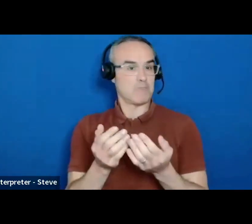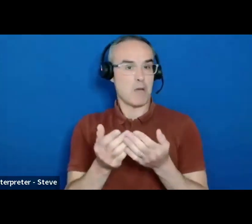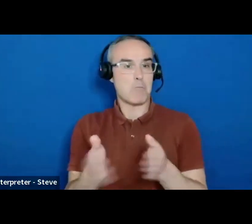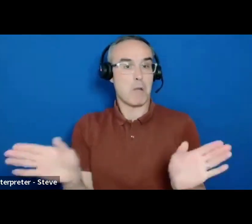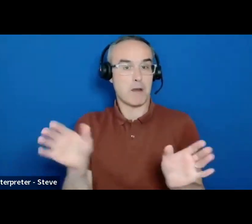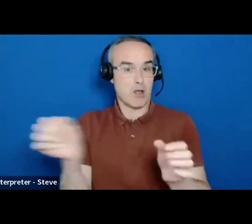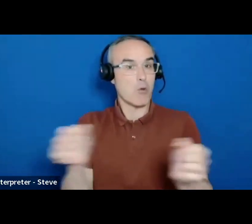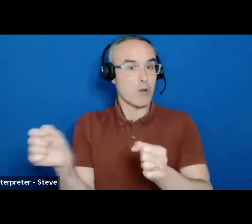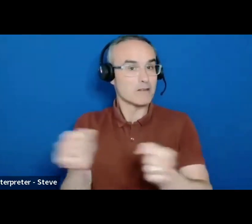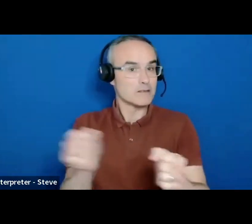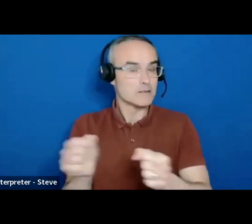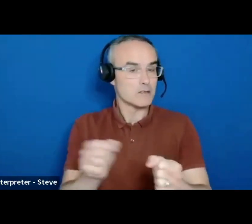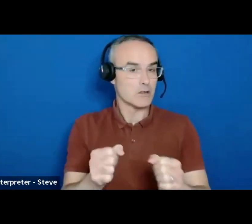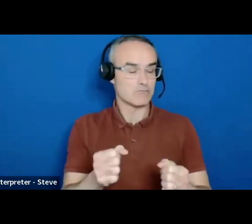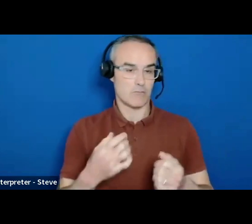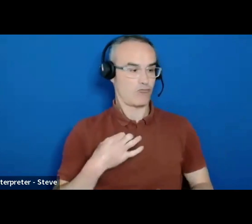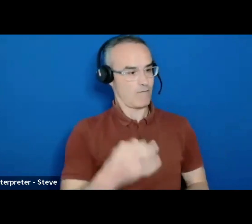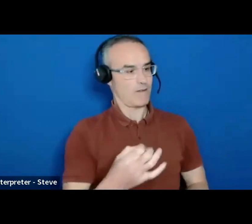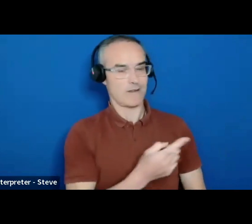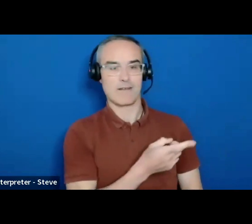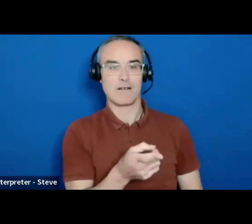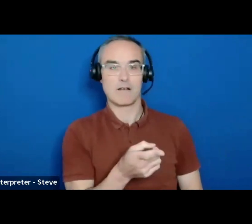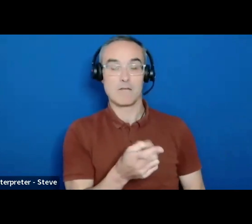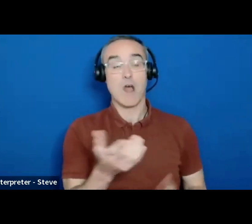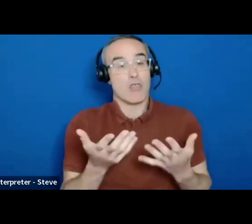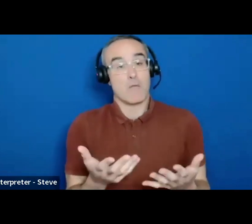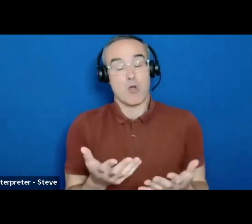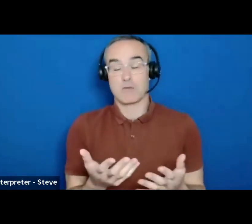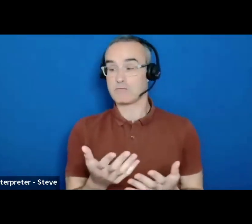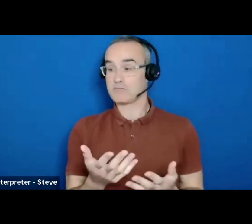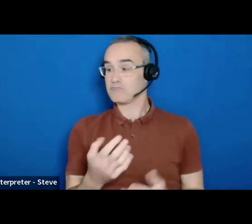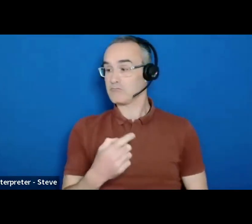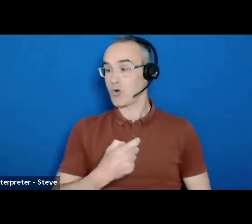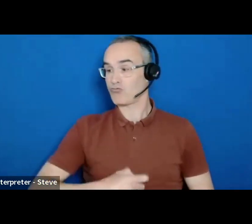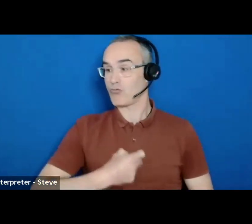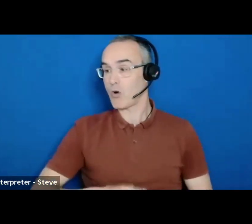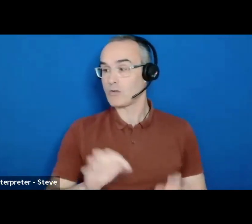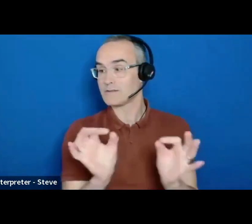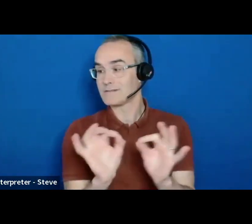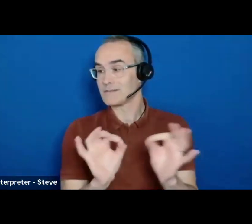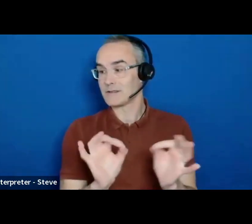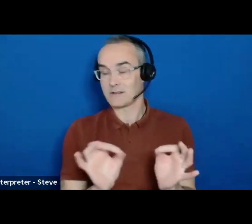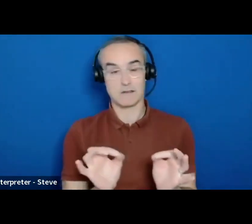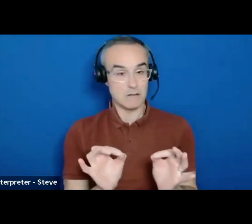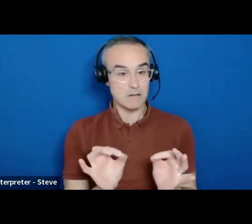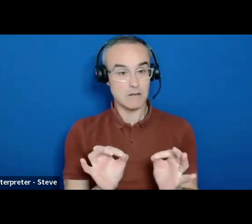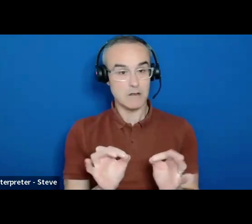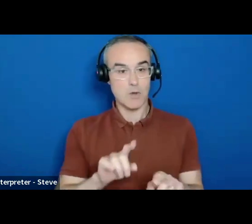We don't have any, any live roles at the moment, but we are due to recruit for Office for Students,